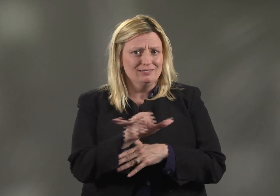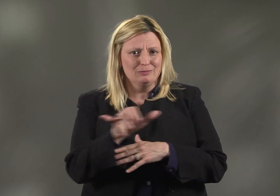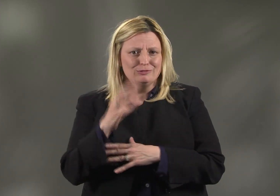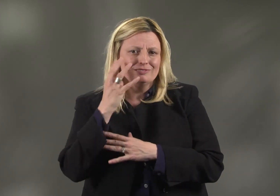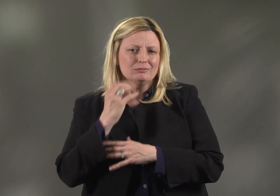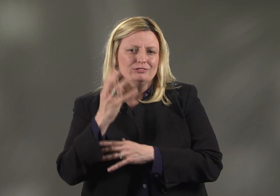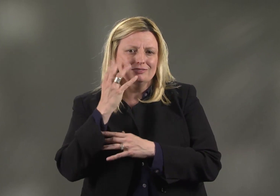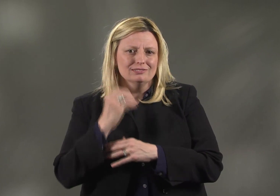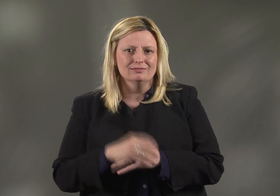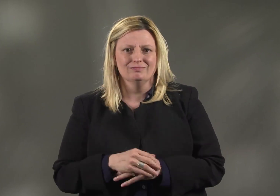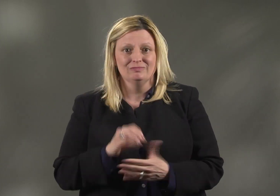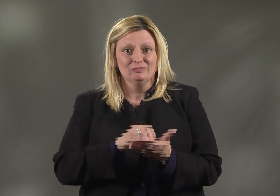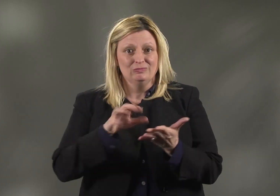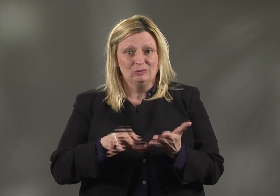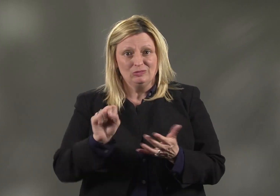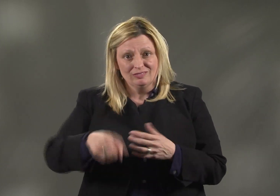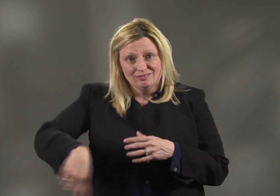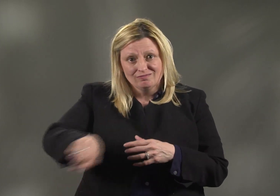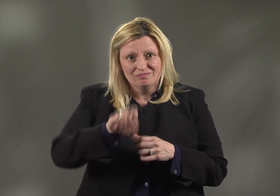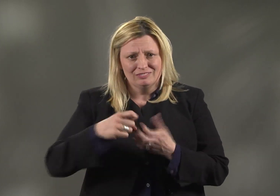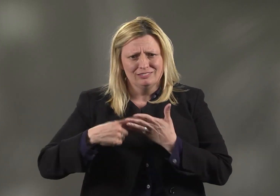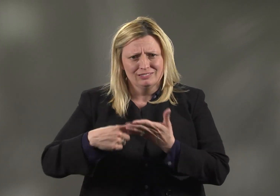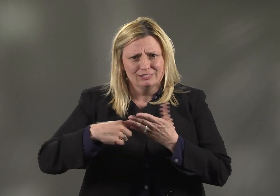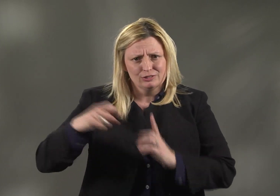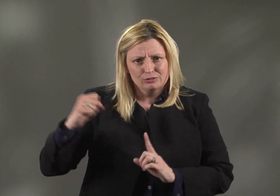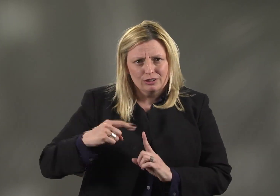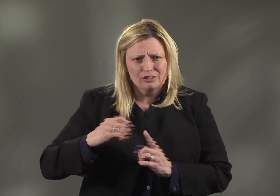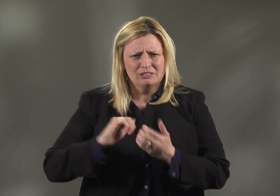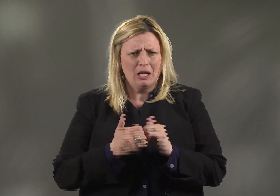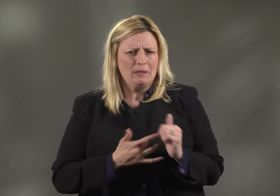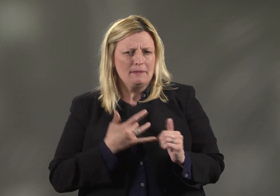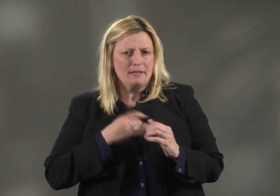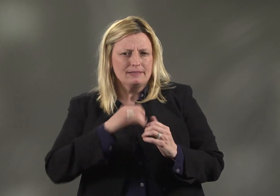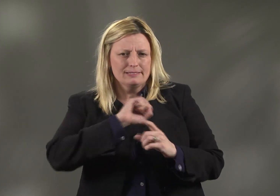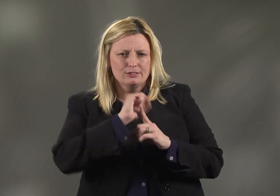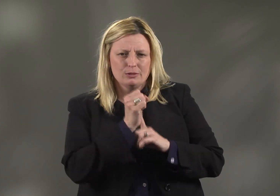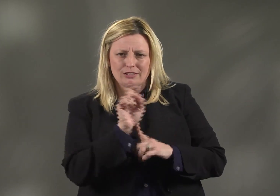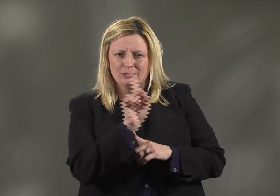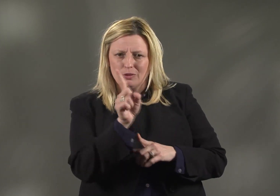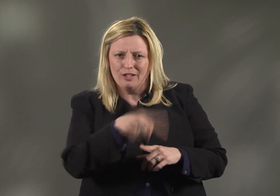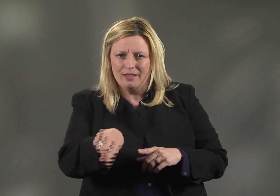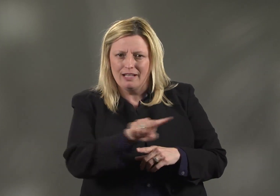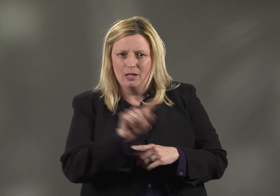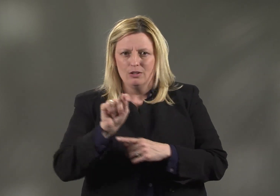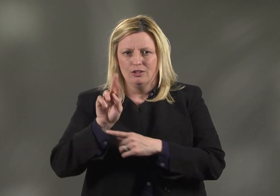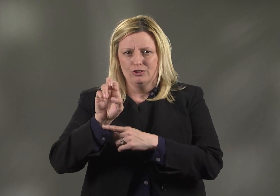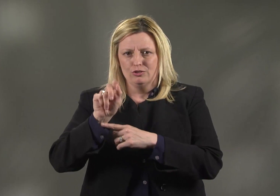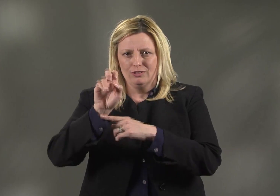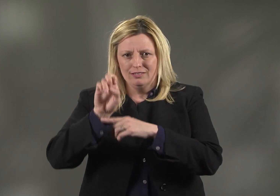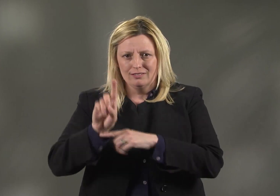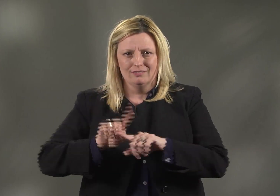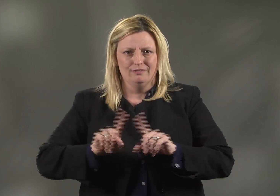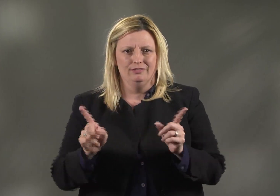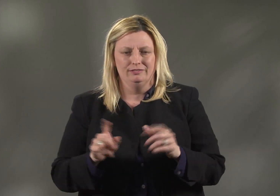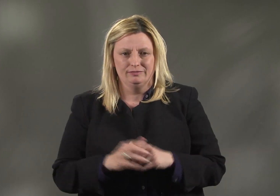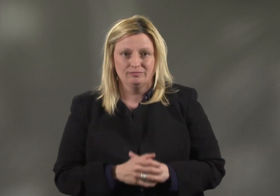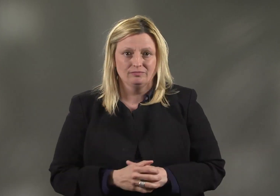with others who have similar experiences. Students can discuss triggers and how they felt in situations where they were treated differently.